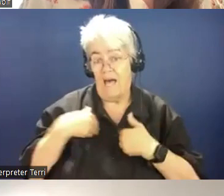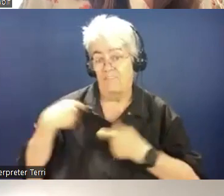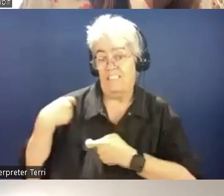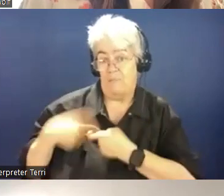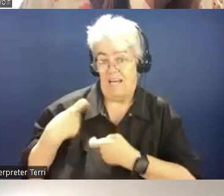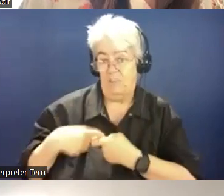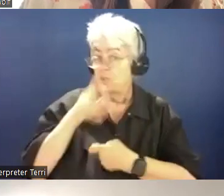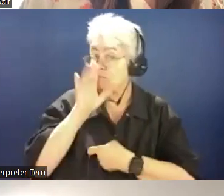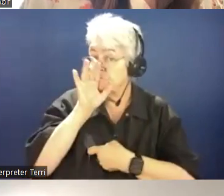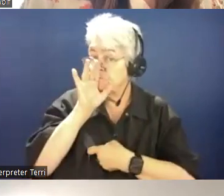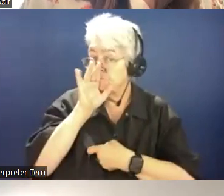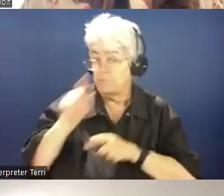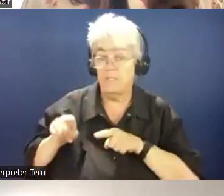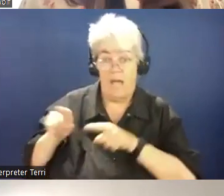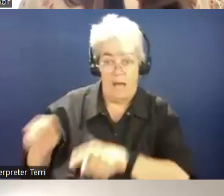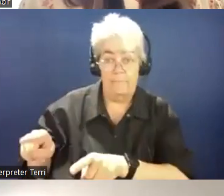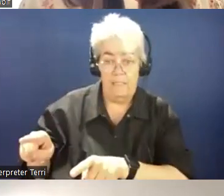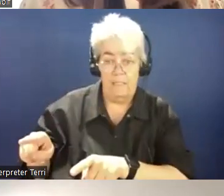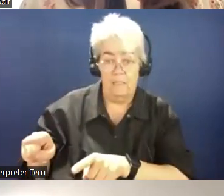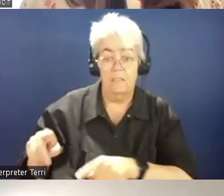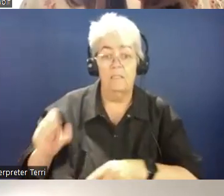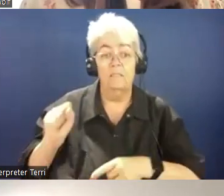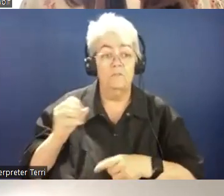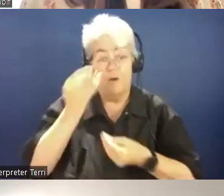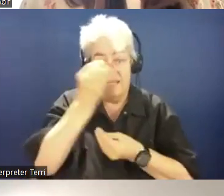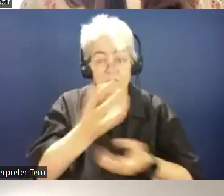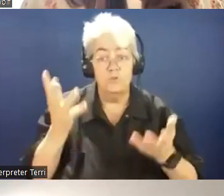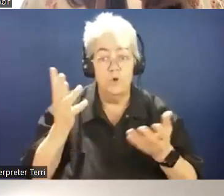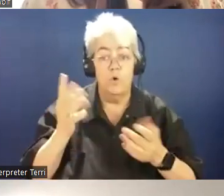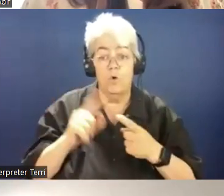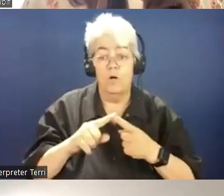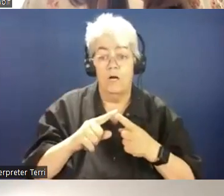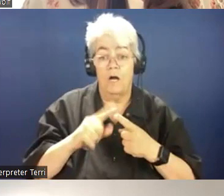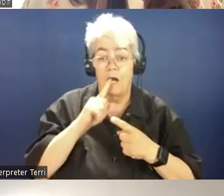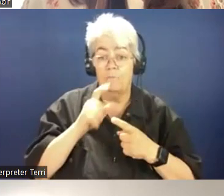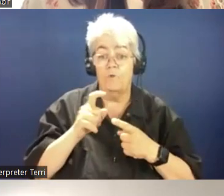interpretation available. So I wanna let you all know that I'm explain how to access that.